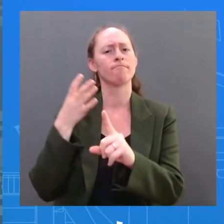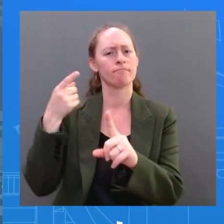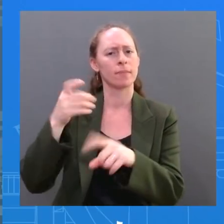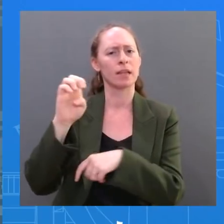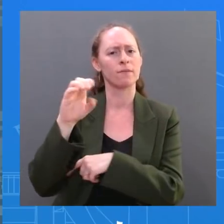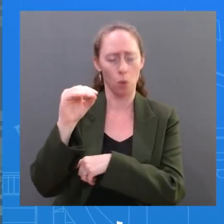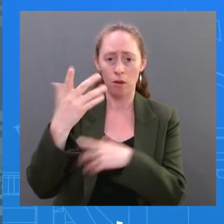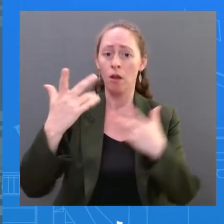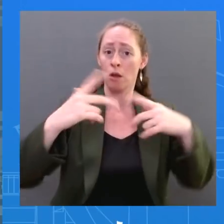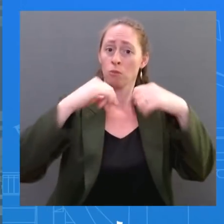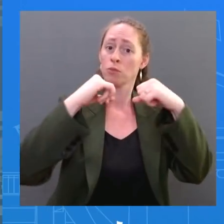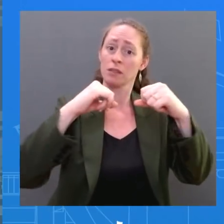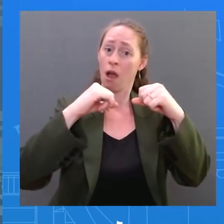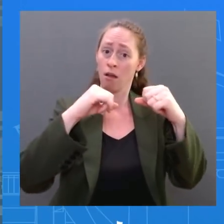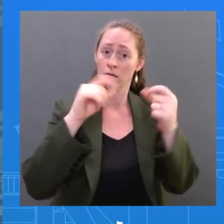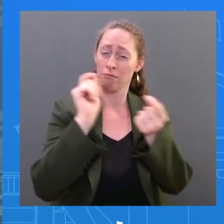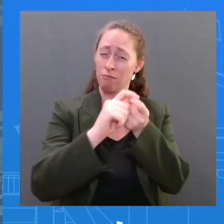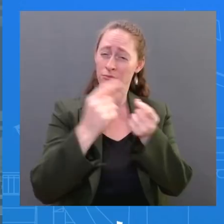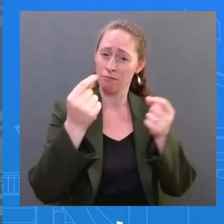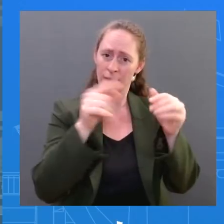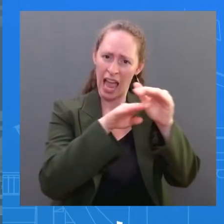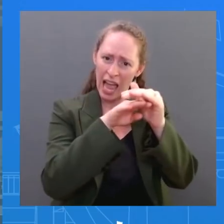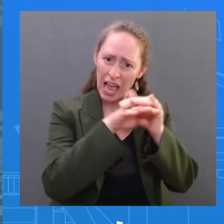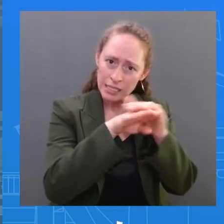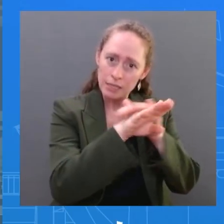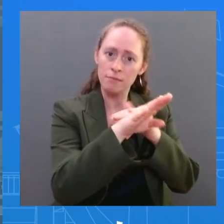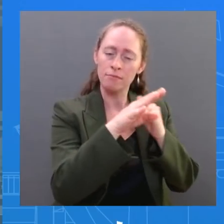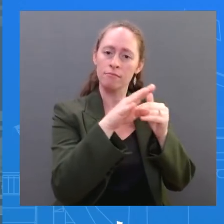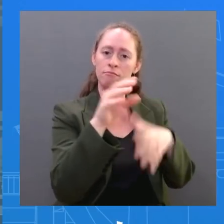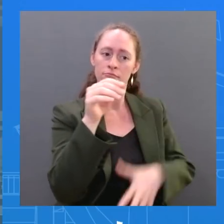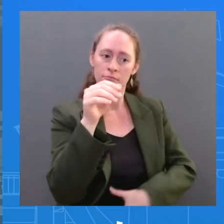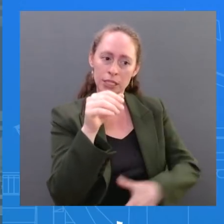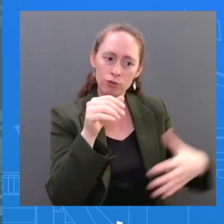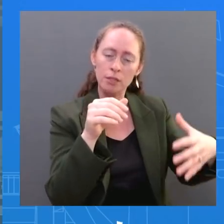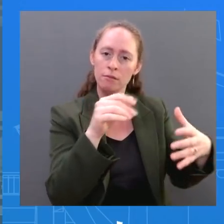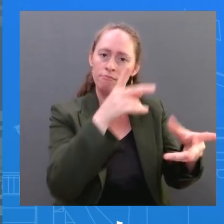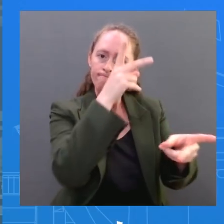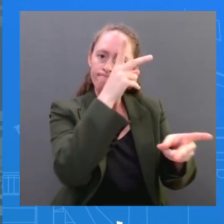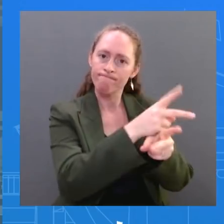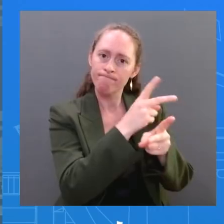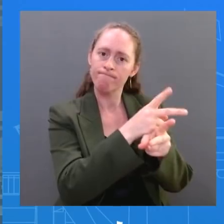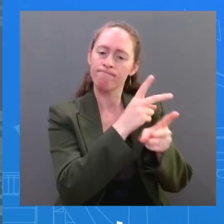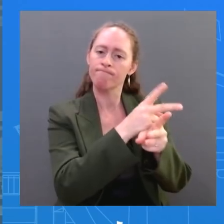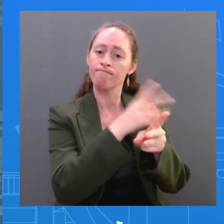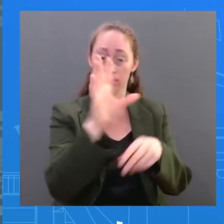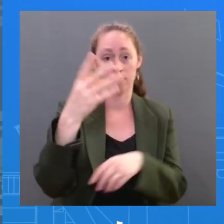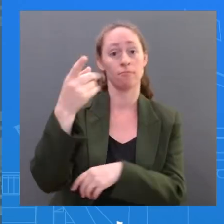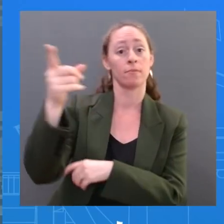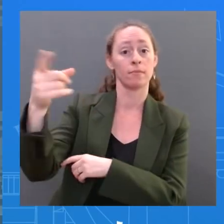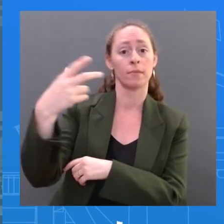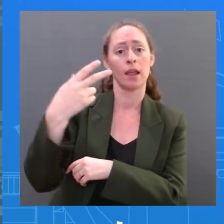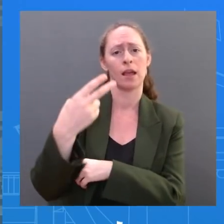building on steps HHS has already taken to ensure that medication abortion and contraception,